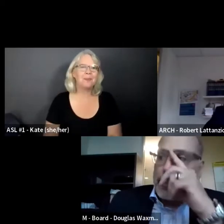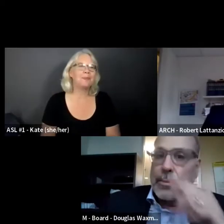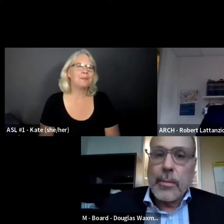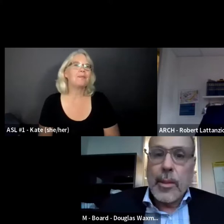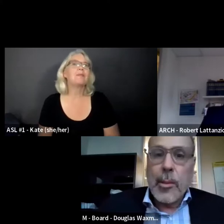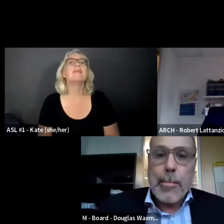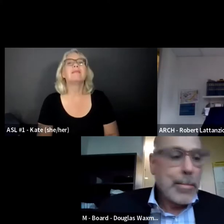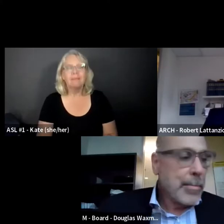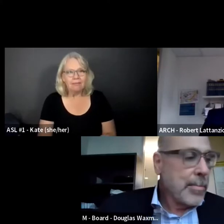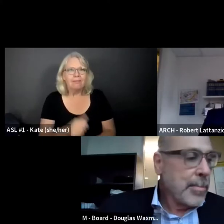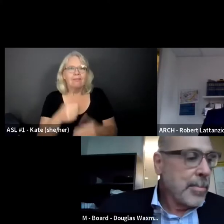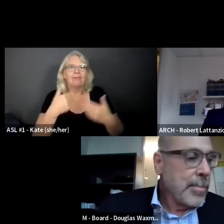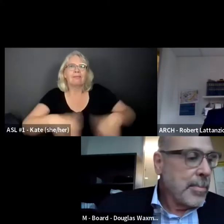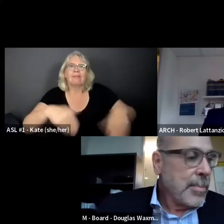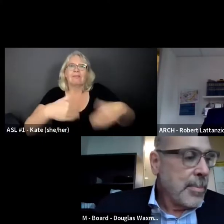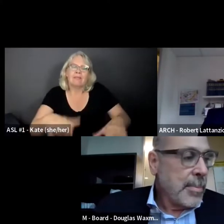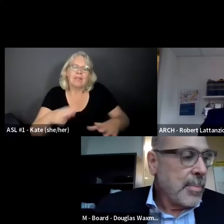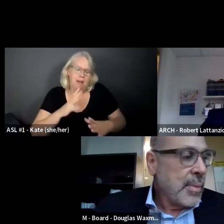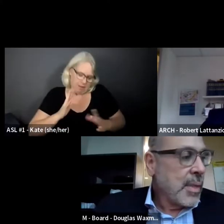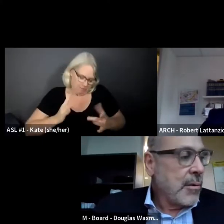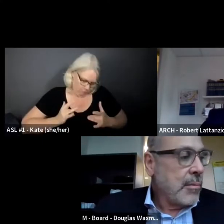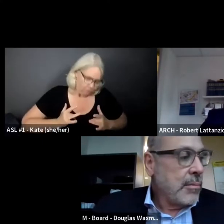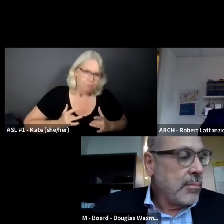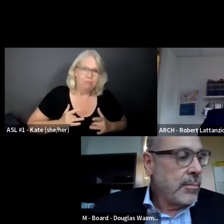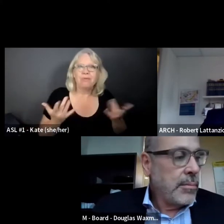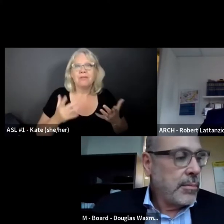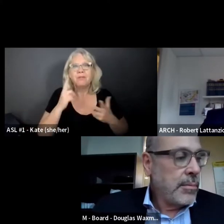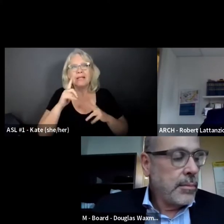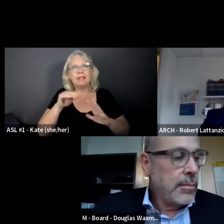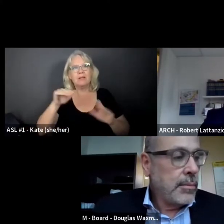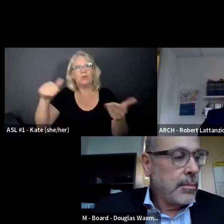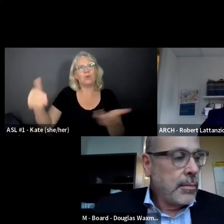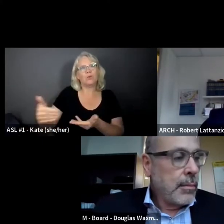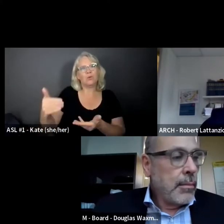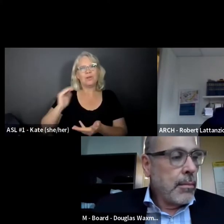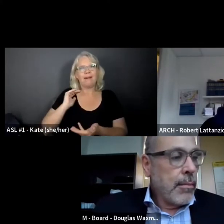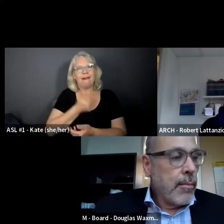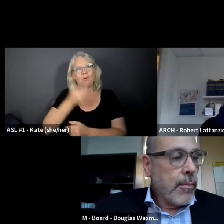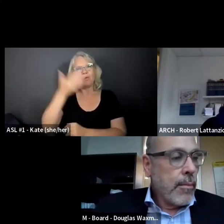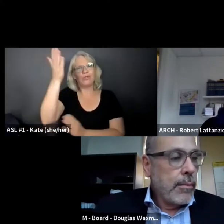I'M HONOURED TO INTRODUCE AND PRESENT OUR KEYNOTE SPEAKER.